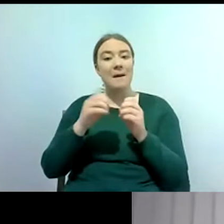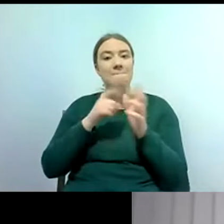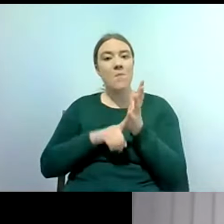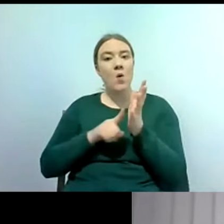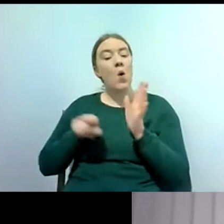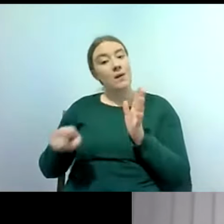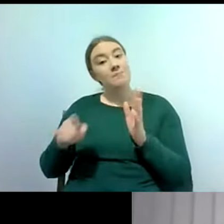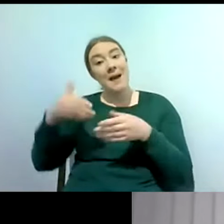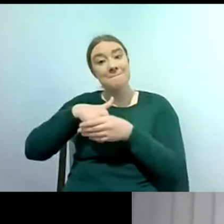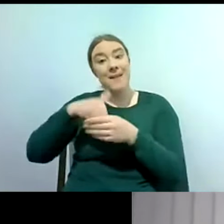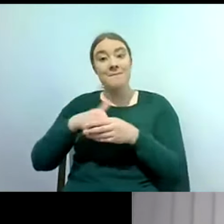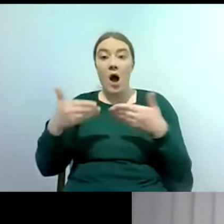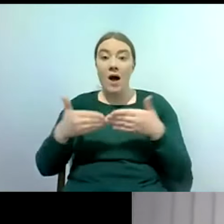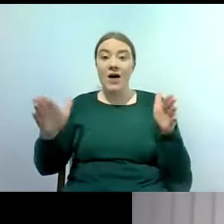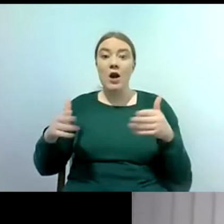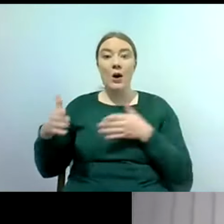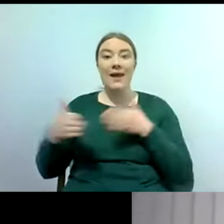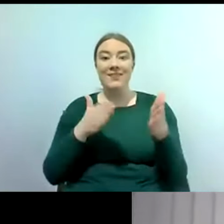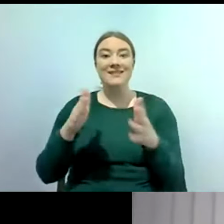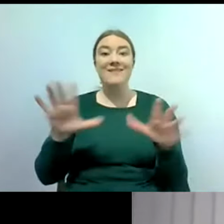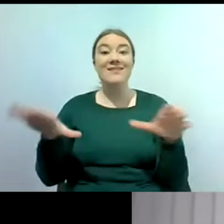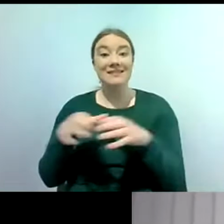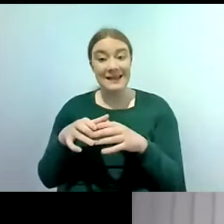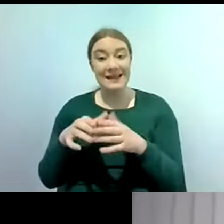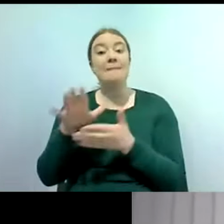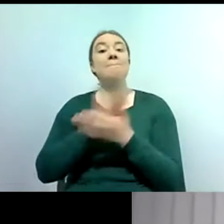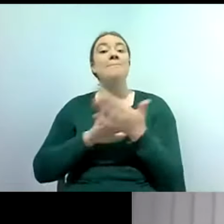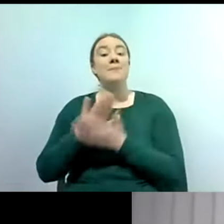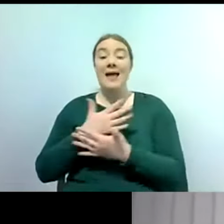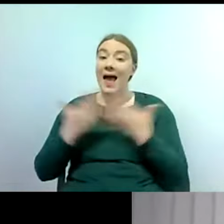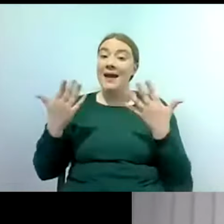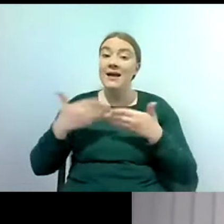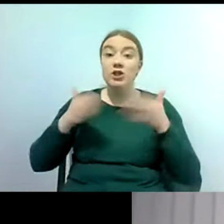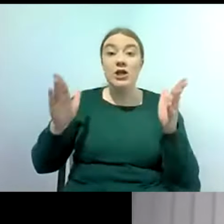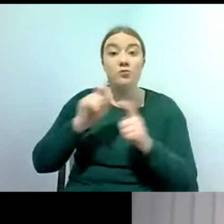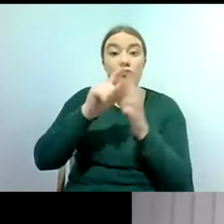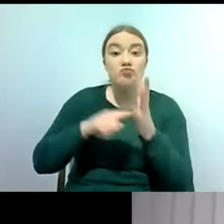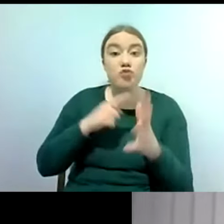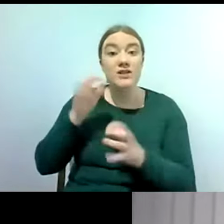severn team as well so if there's any general project questions feel free to pop them in